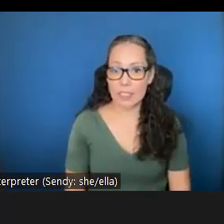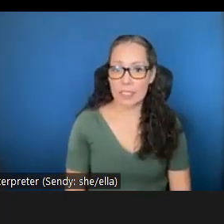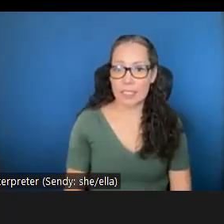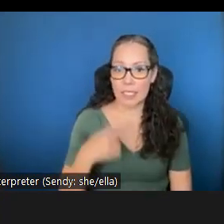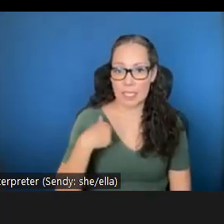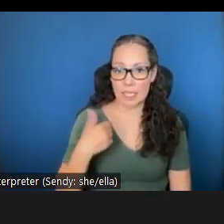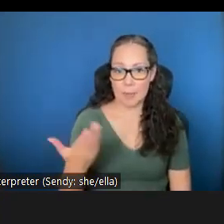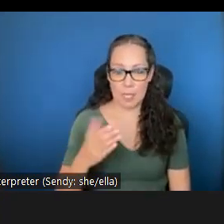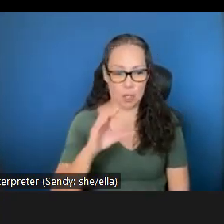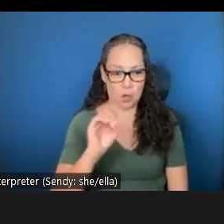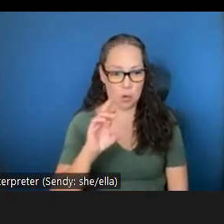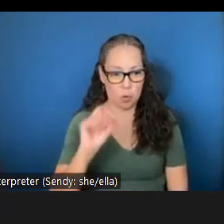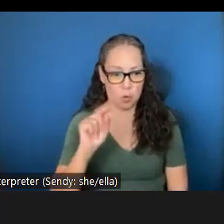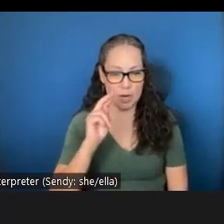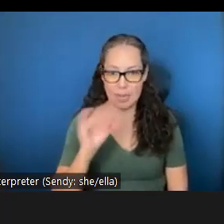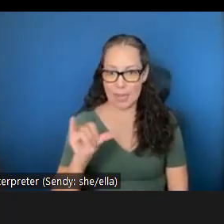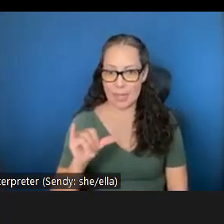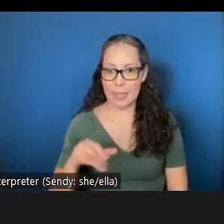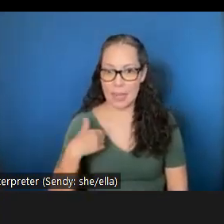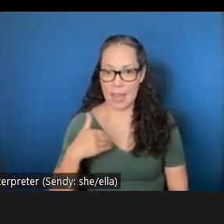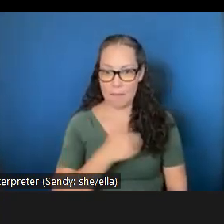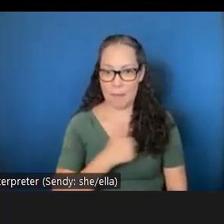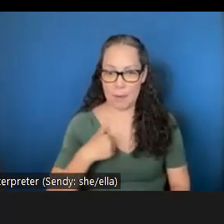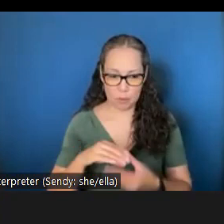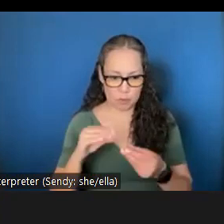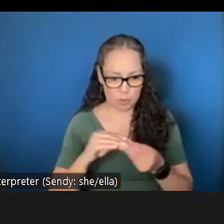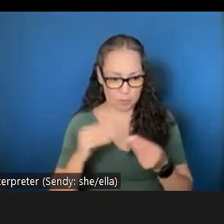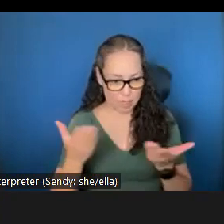Integrated Systems of Care Division and I have some members of the team as I will also be um